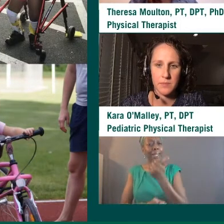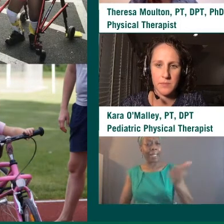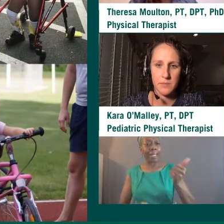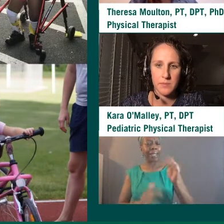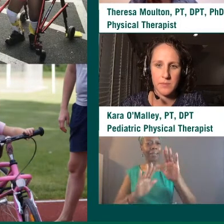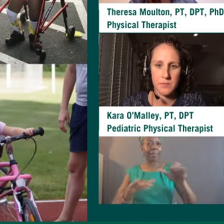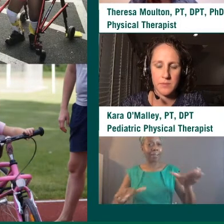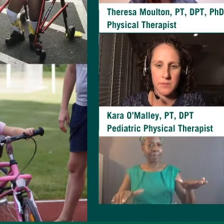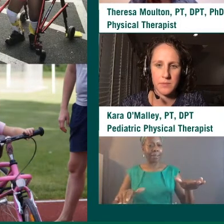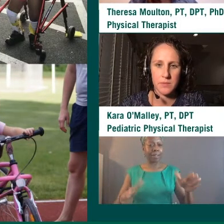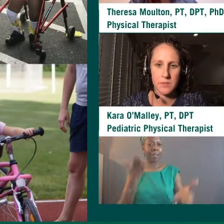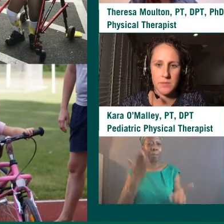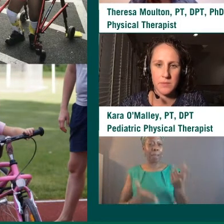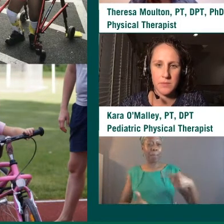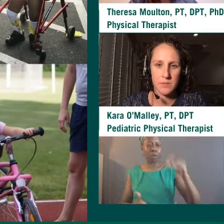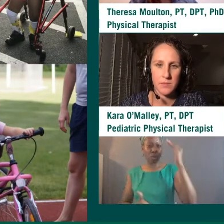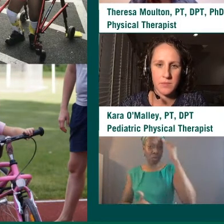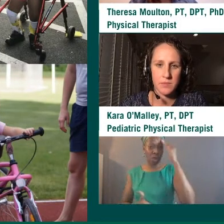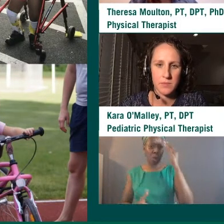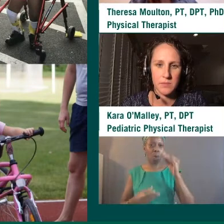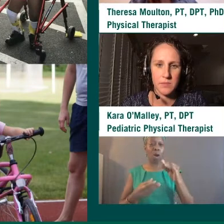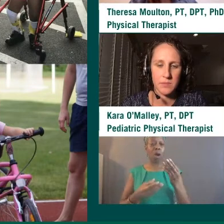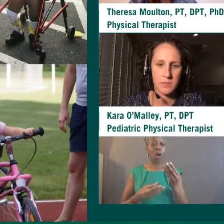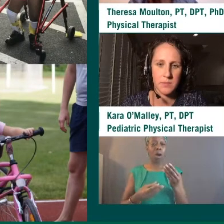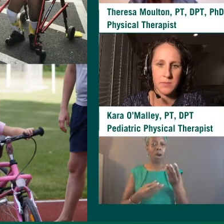a number of professional organizations